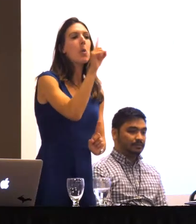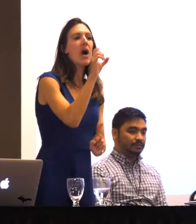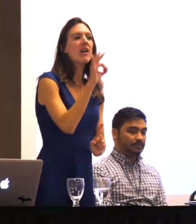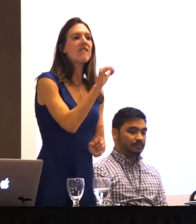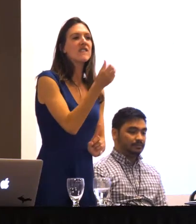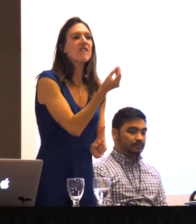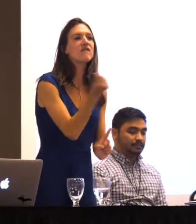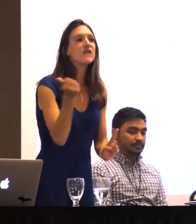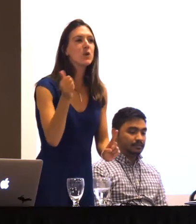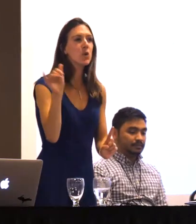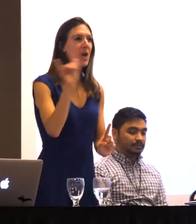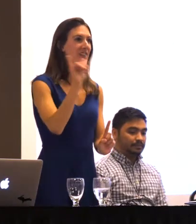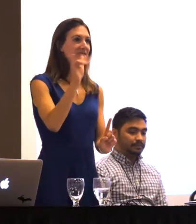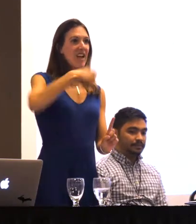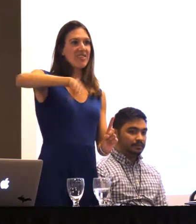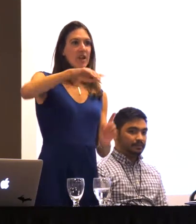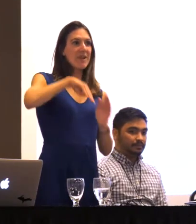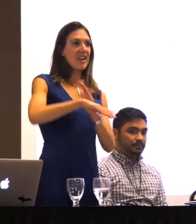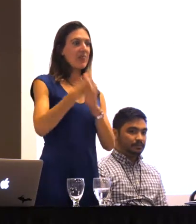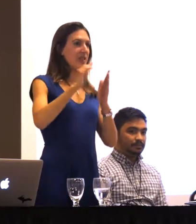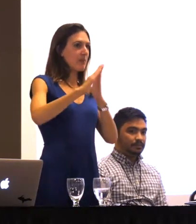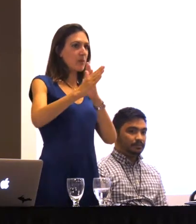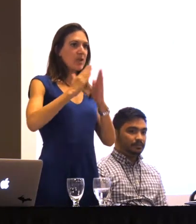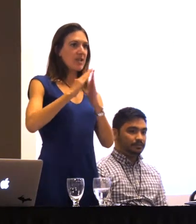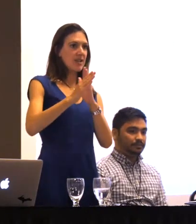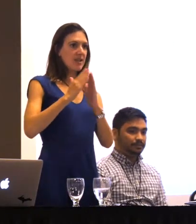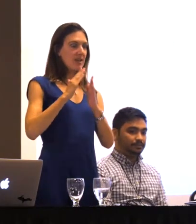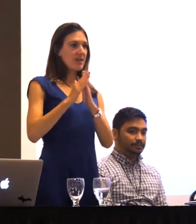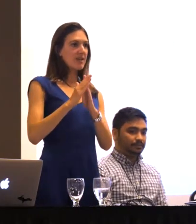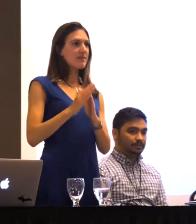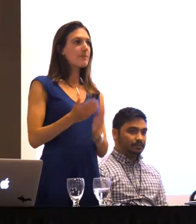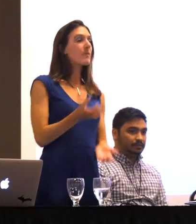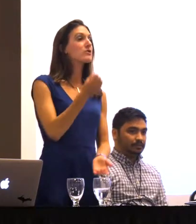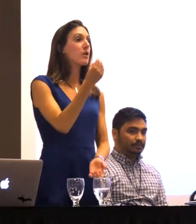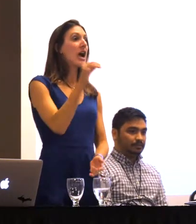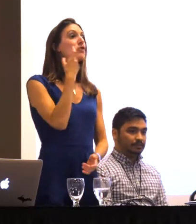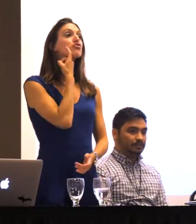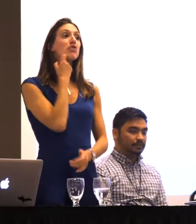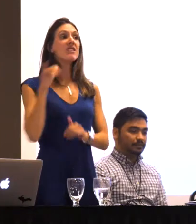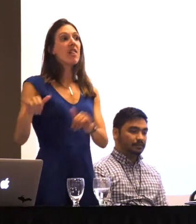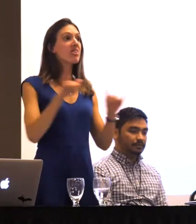or one of a few— like themselves in a community.